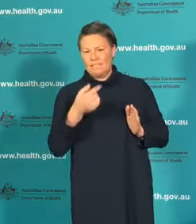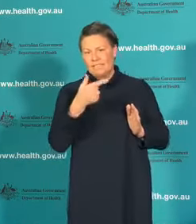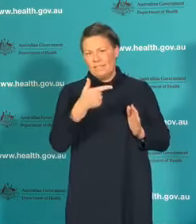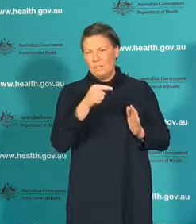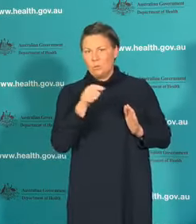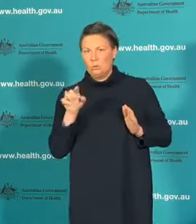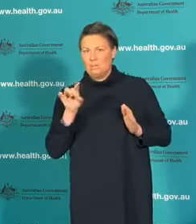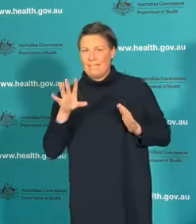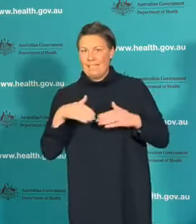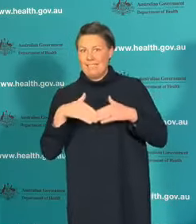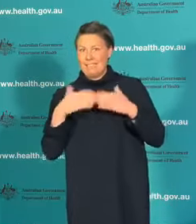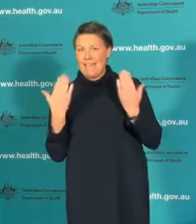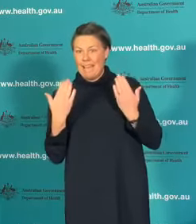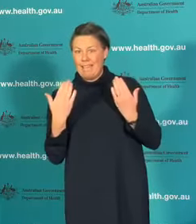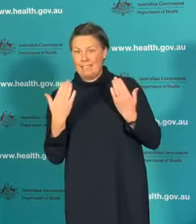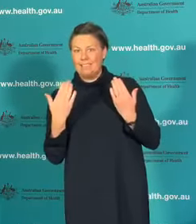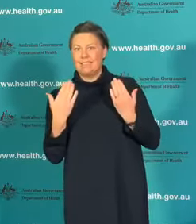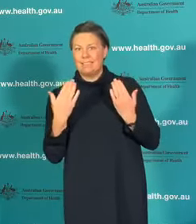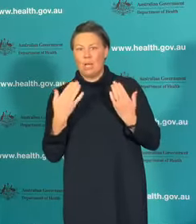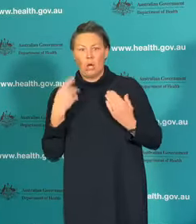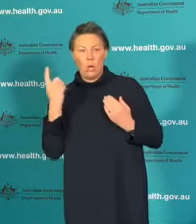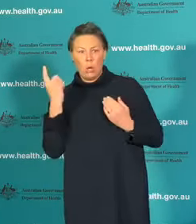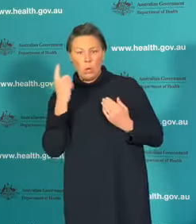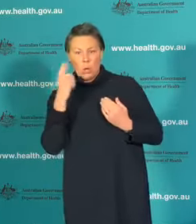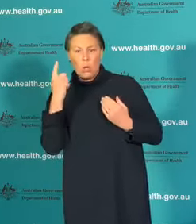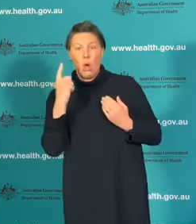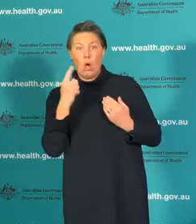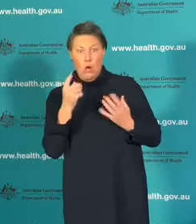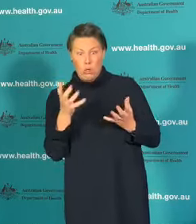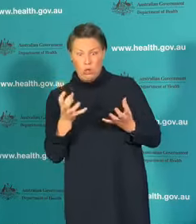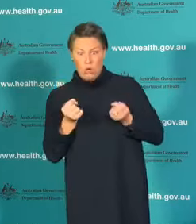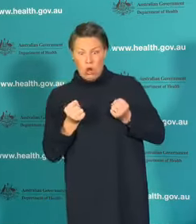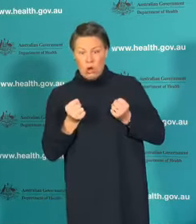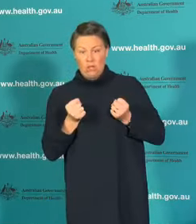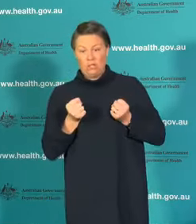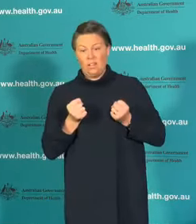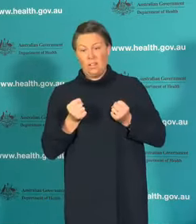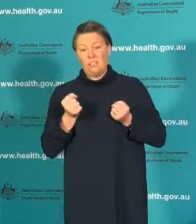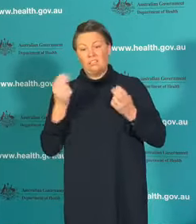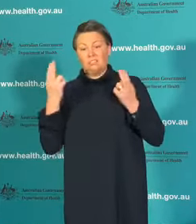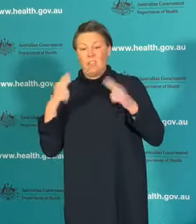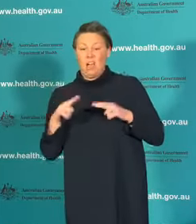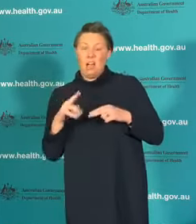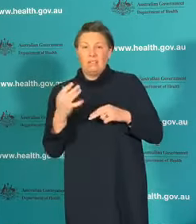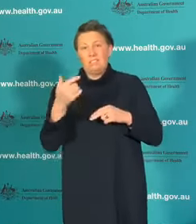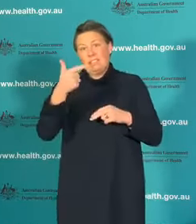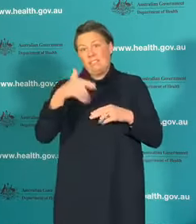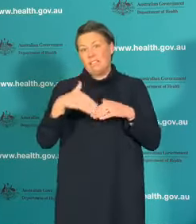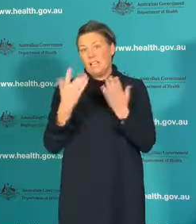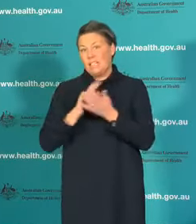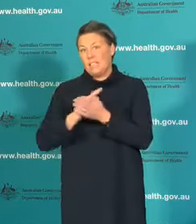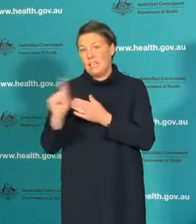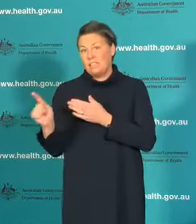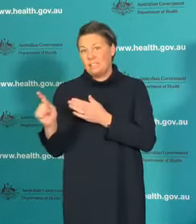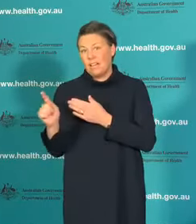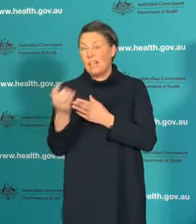of cases and people dying, some people sadly die very early in the course of COVID-19 but for many people